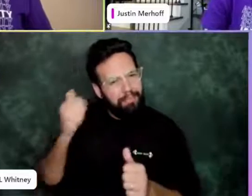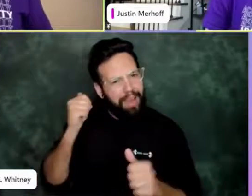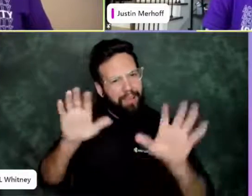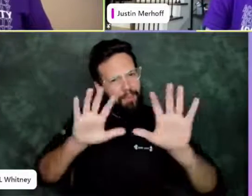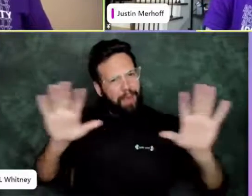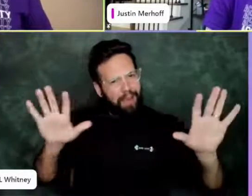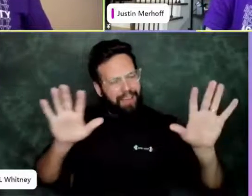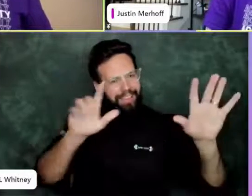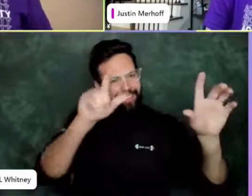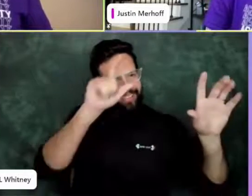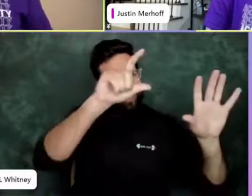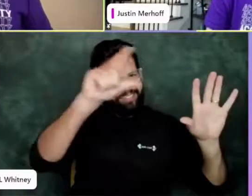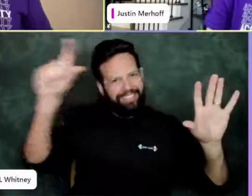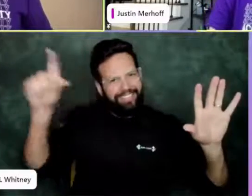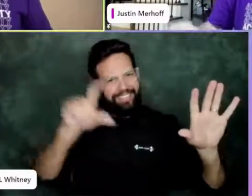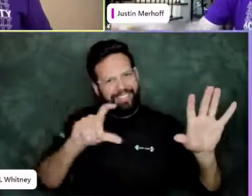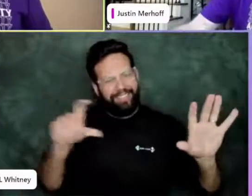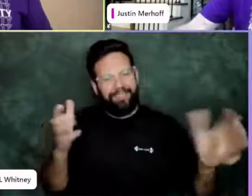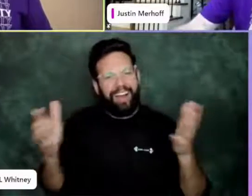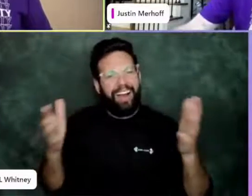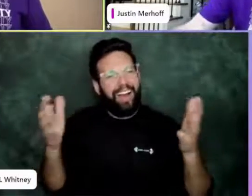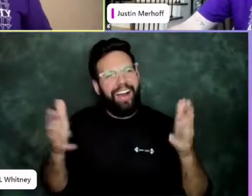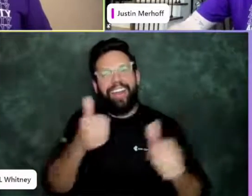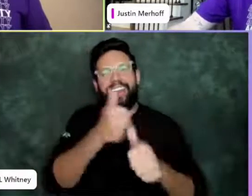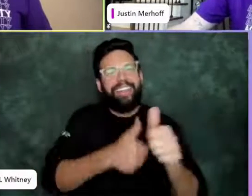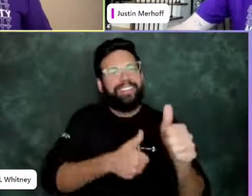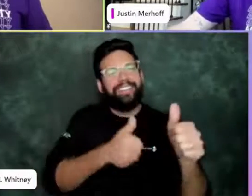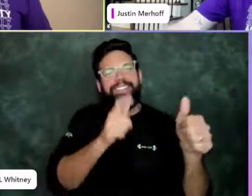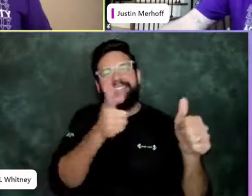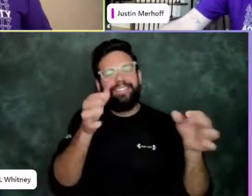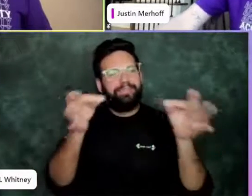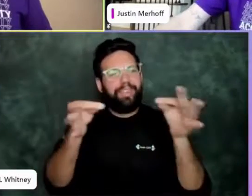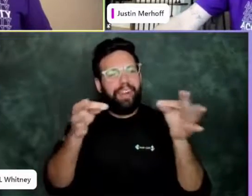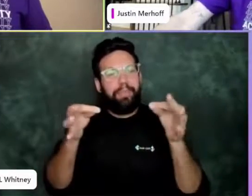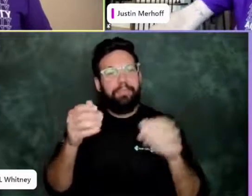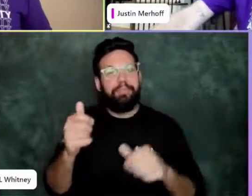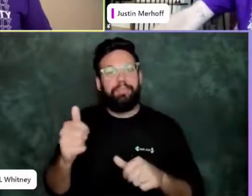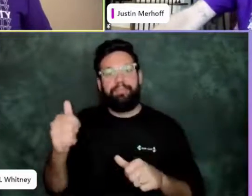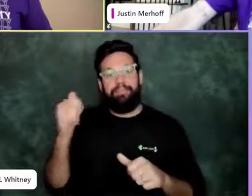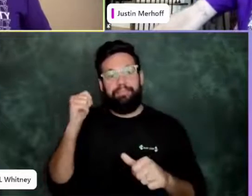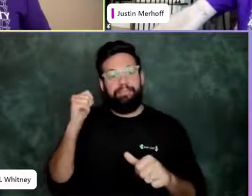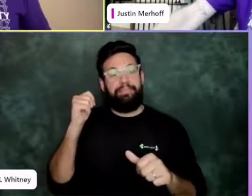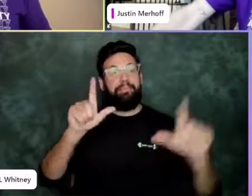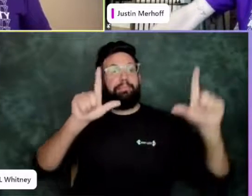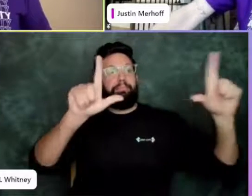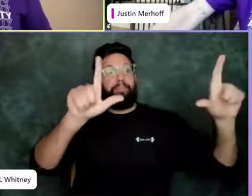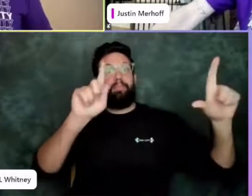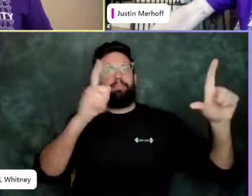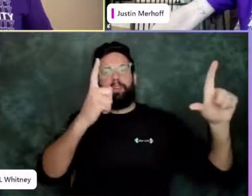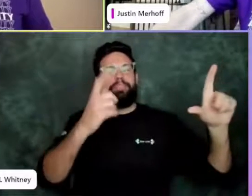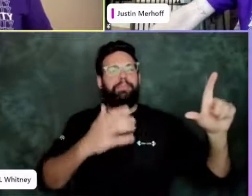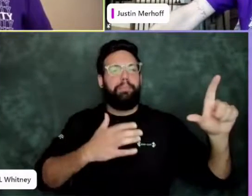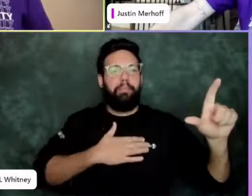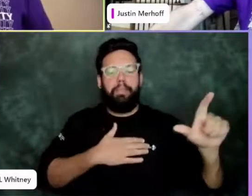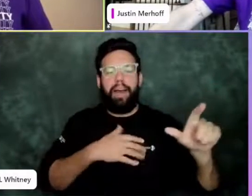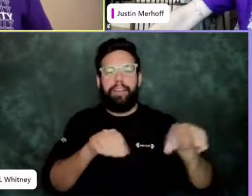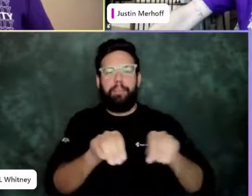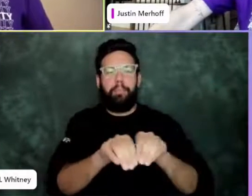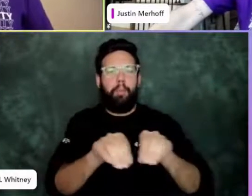Would you like to describe those for the group? Yeah, this behind me right here, that's my diploma. You might be able to guess from University of Wisconsin Madison.